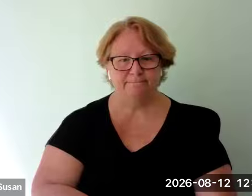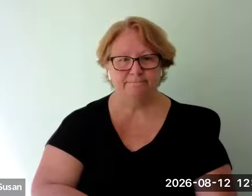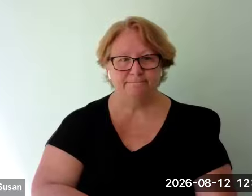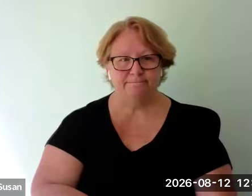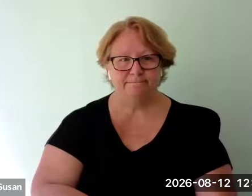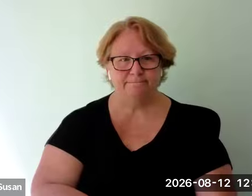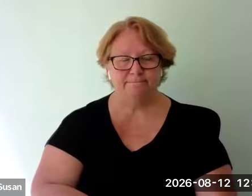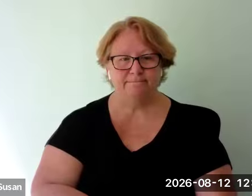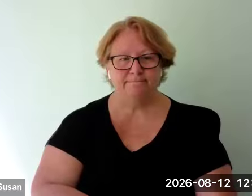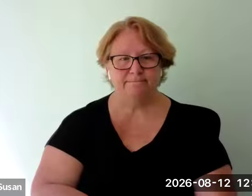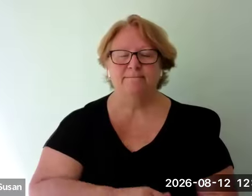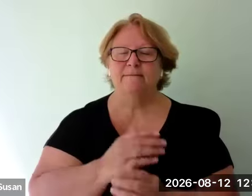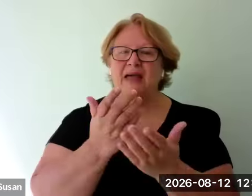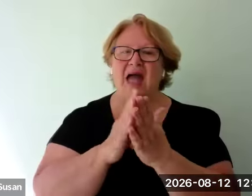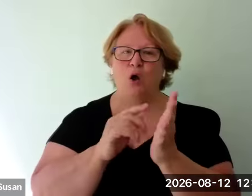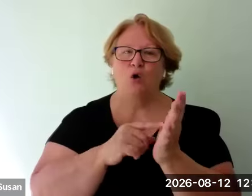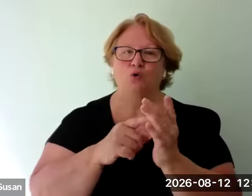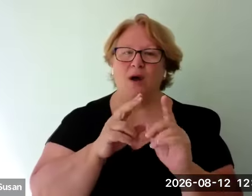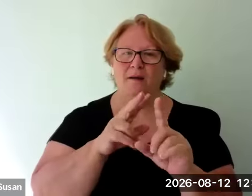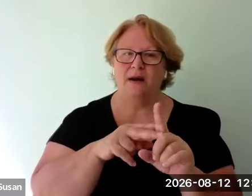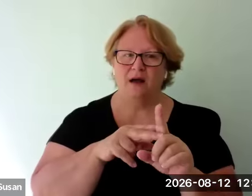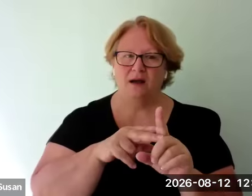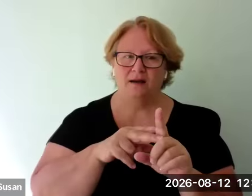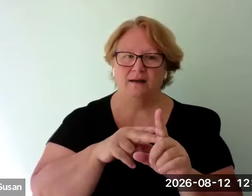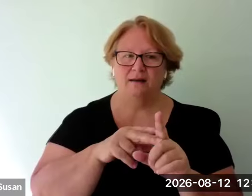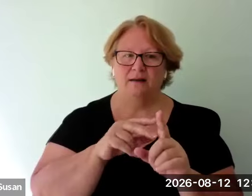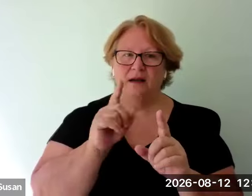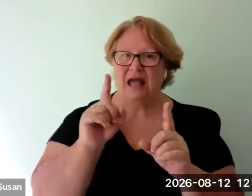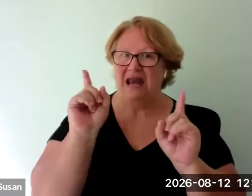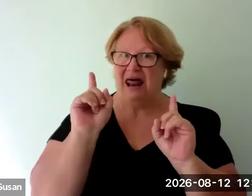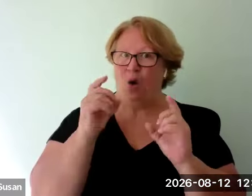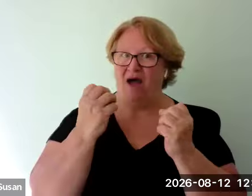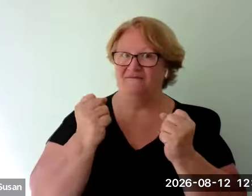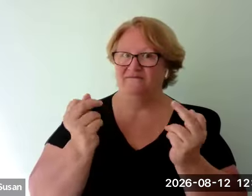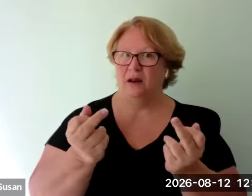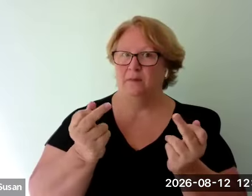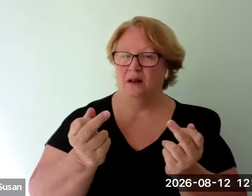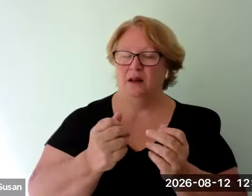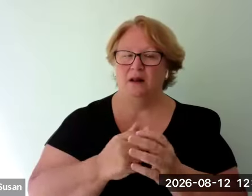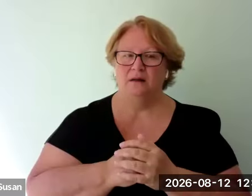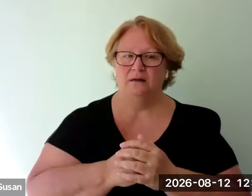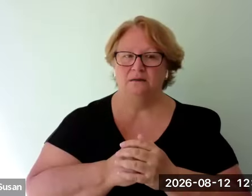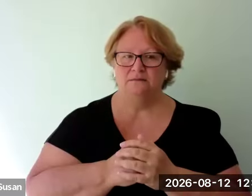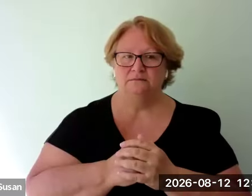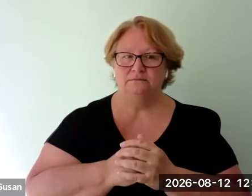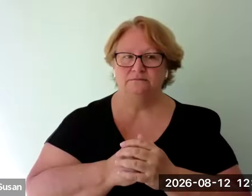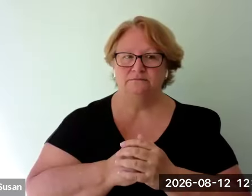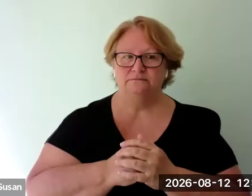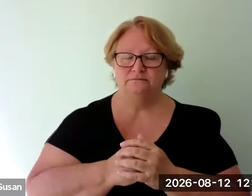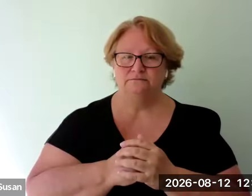moving on to the next slide.